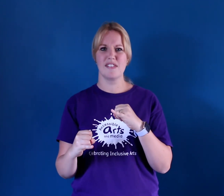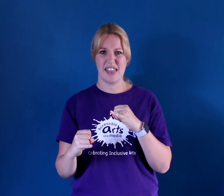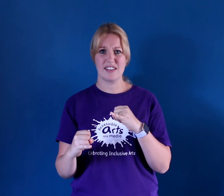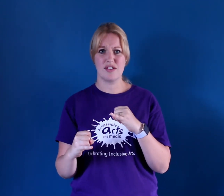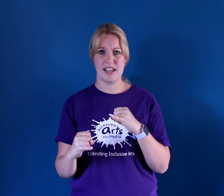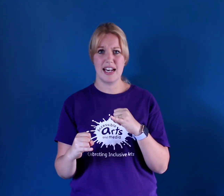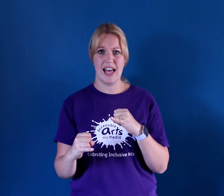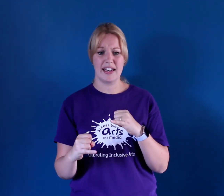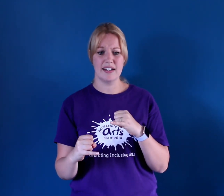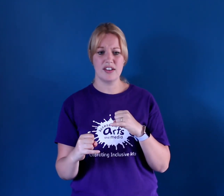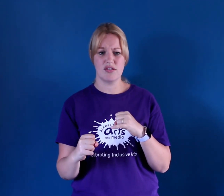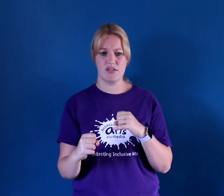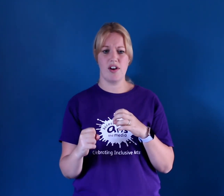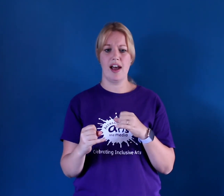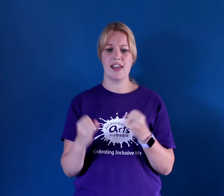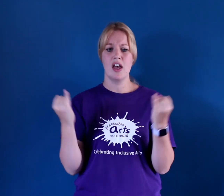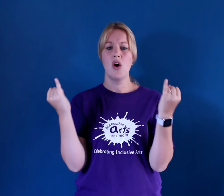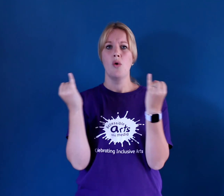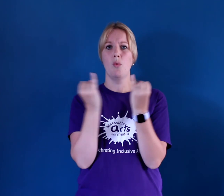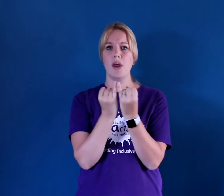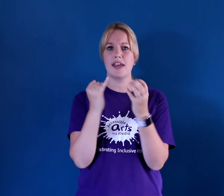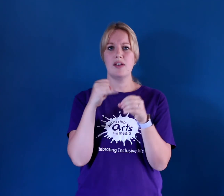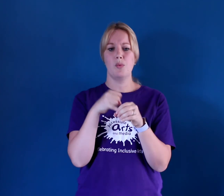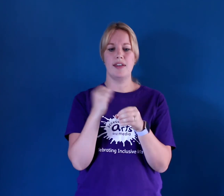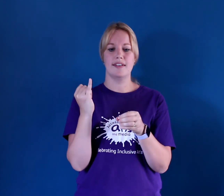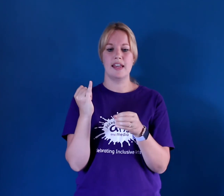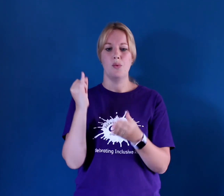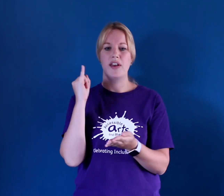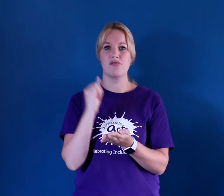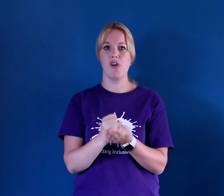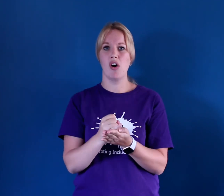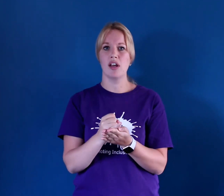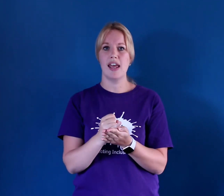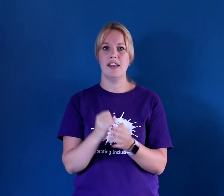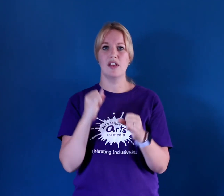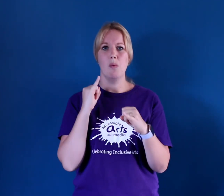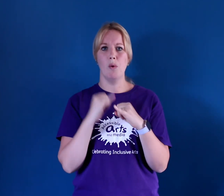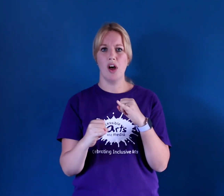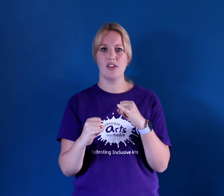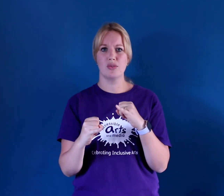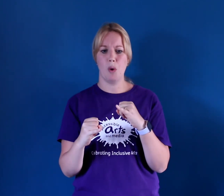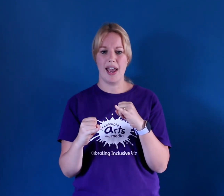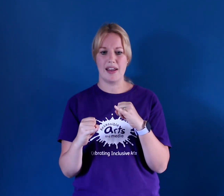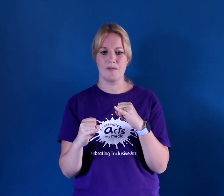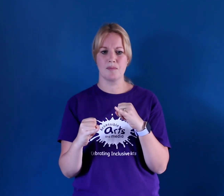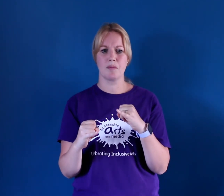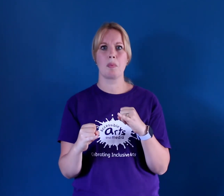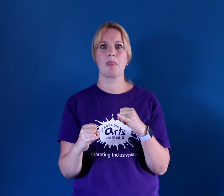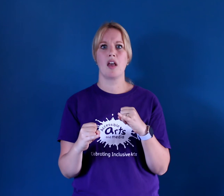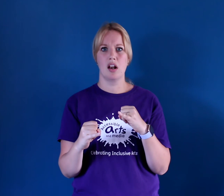That’s a tricky line. Let’s try ‘Wicked whisky went wrong in the worst way.’